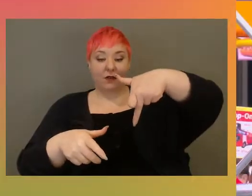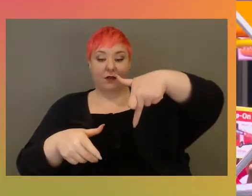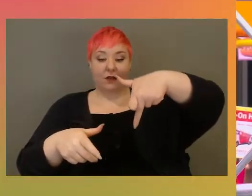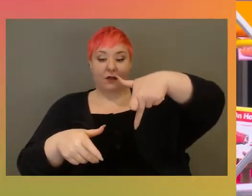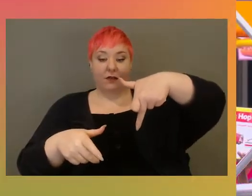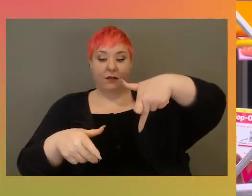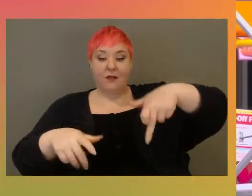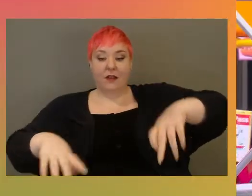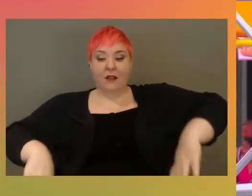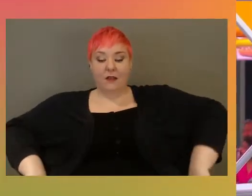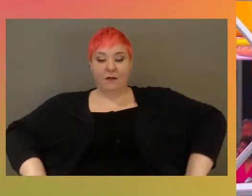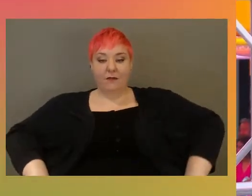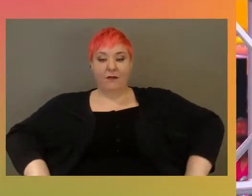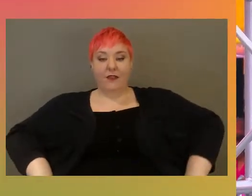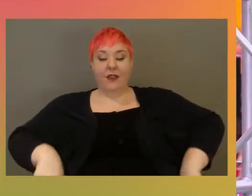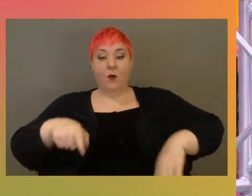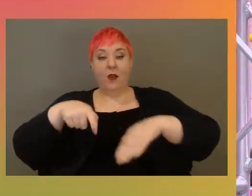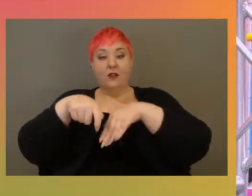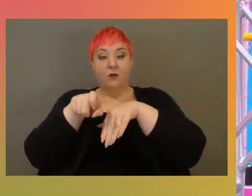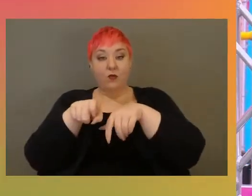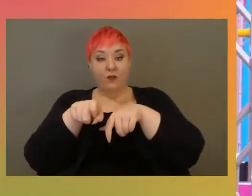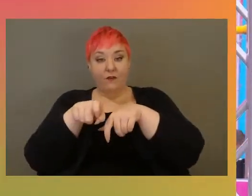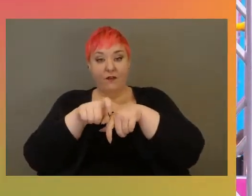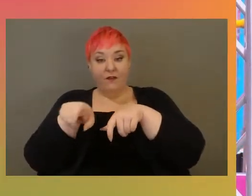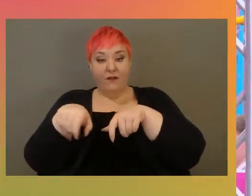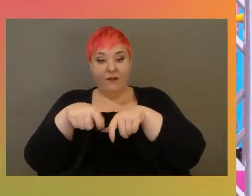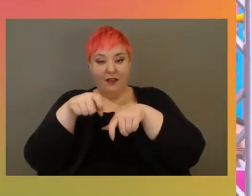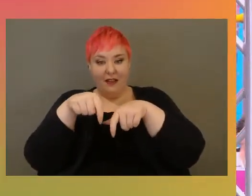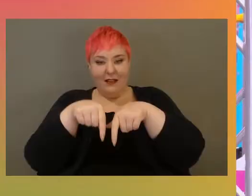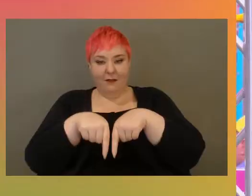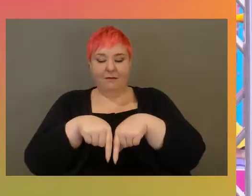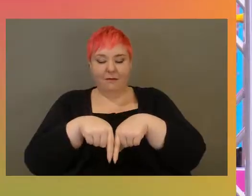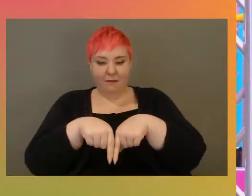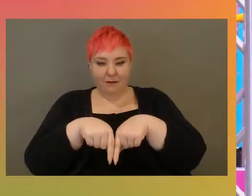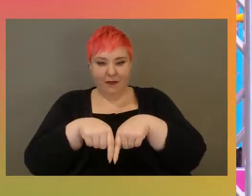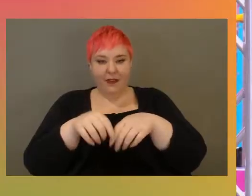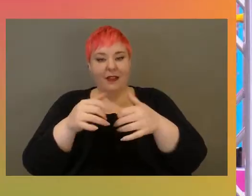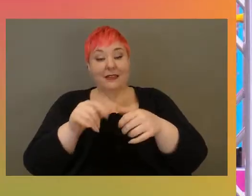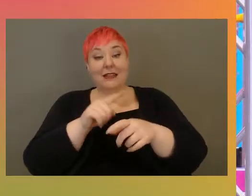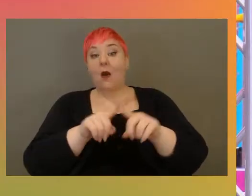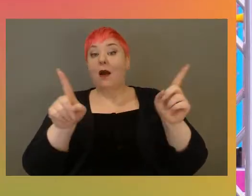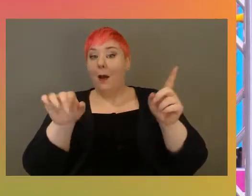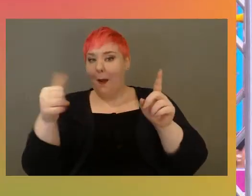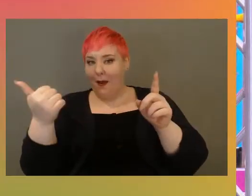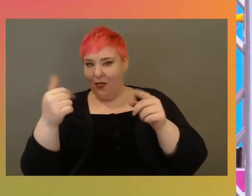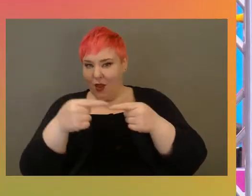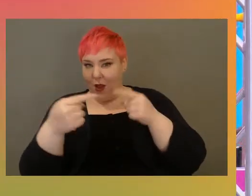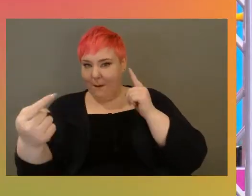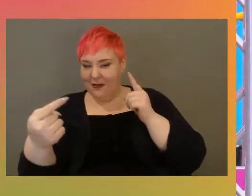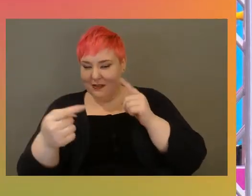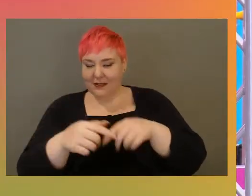YOGA WITH THOUSANDS OF PEOPLE. WHATEVER? AND HUG THE KNEE INTO YOUR